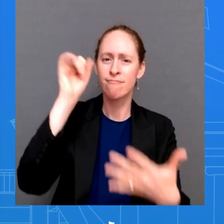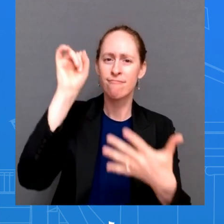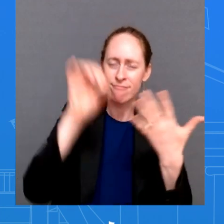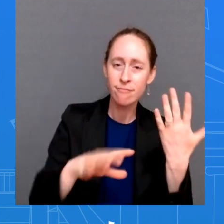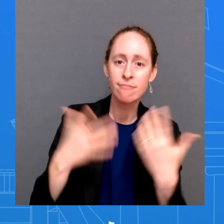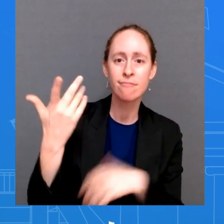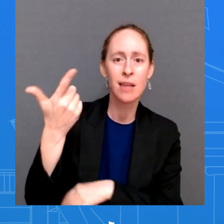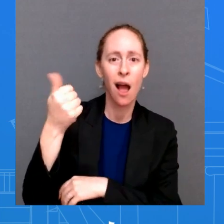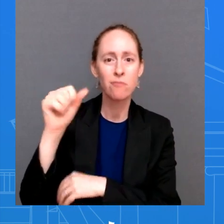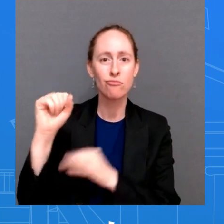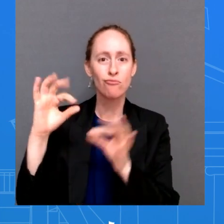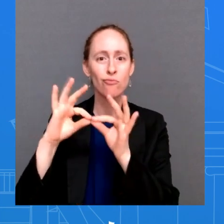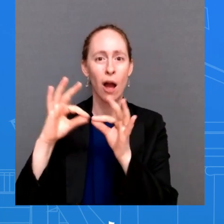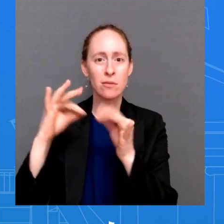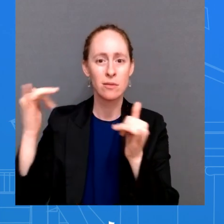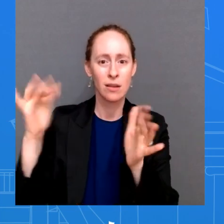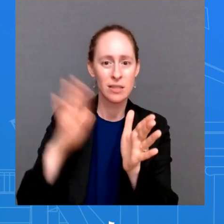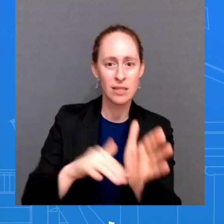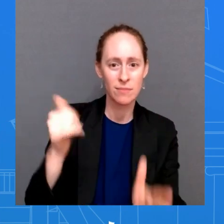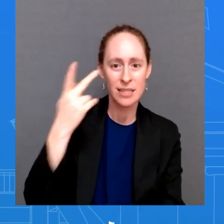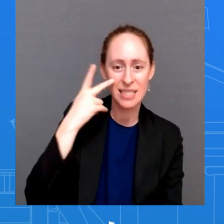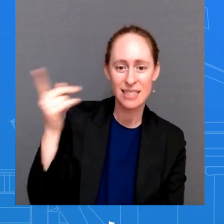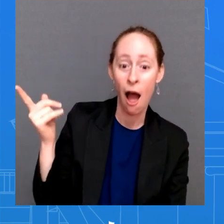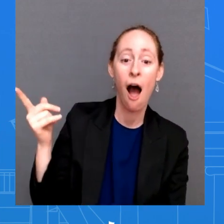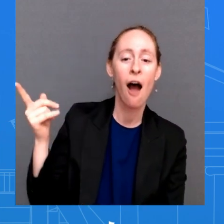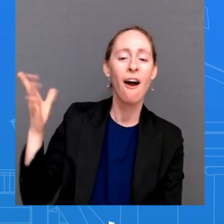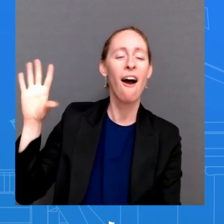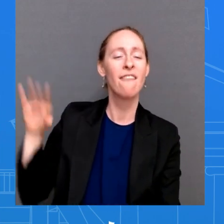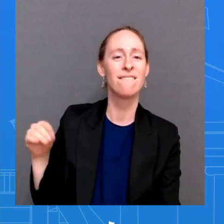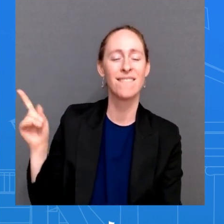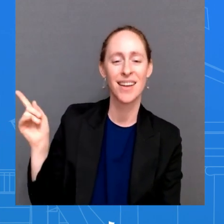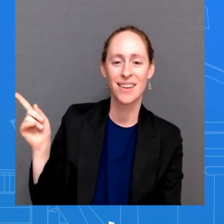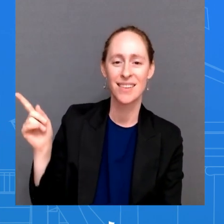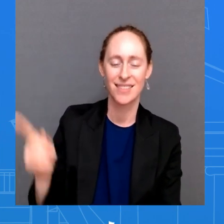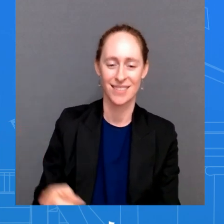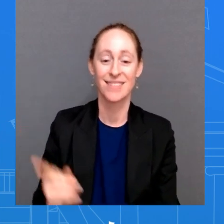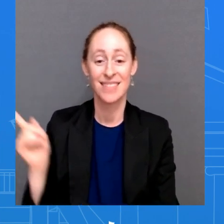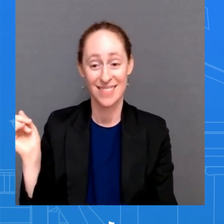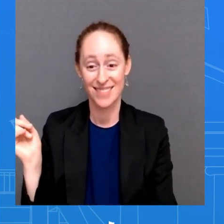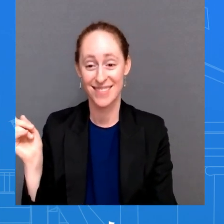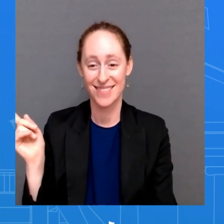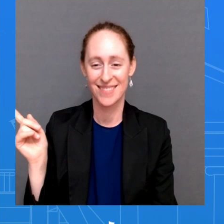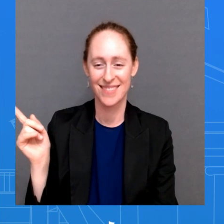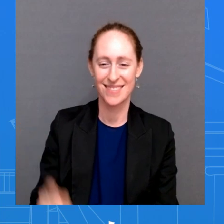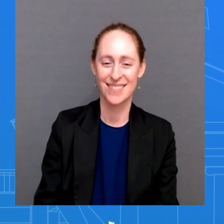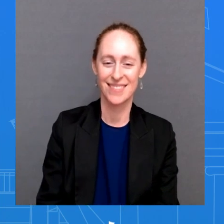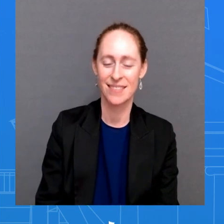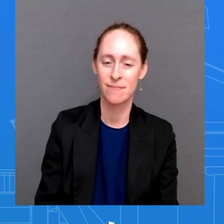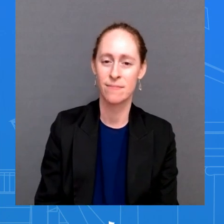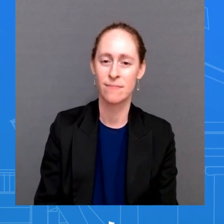Ms. Jean-Pierre: It's gone now. The Press: But I remember. Ms. Jean-Pierre: All right. A hundred twenty -- The Press: There it is. Ms. Jean-Pierre: There we go. The Press: You just missed it.